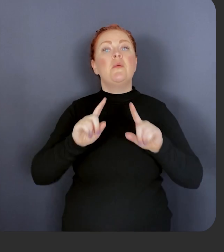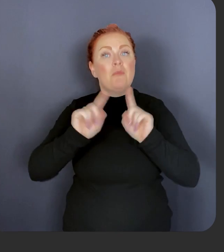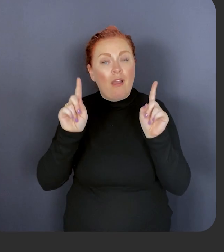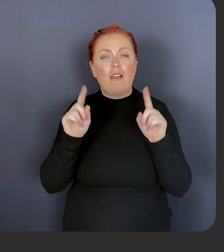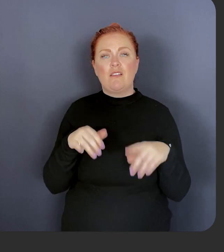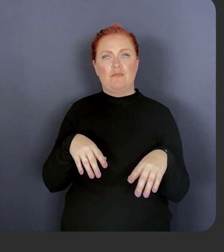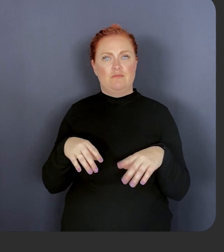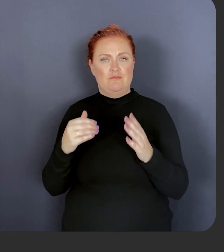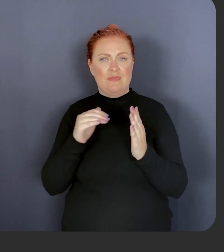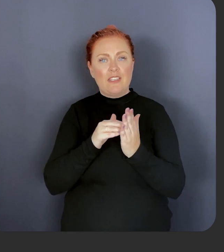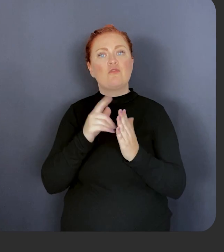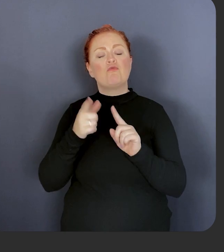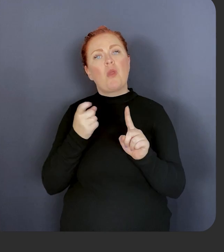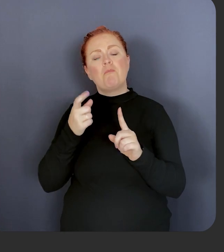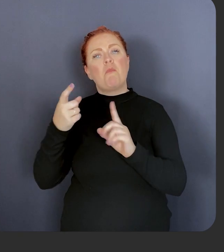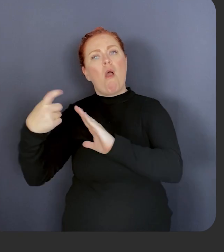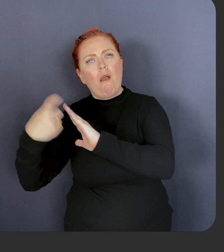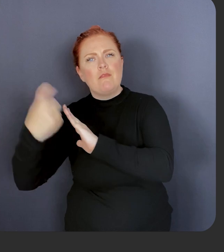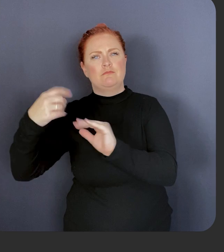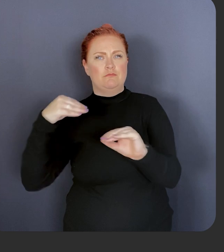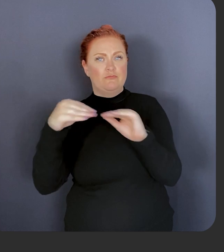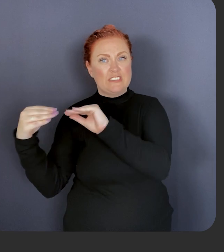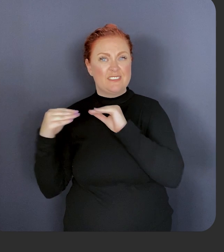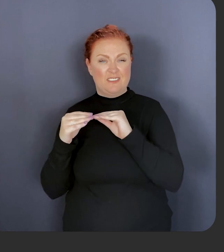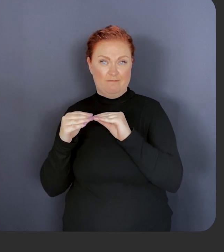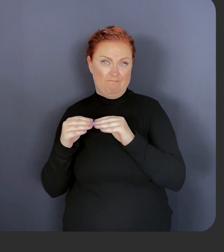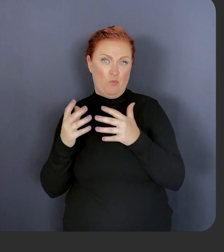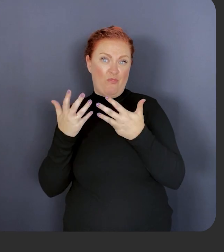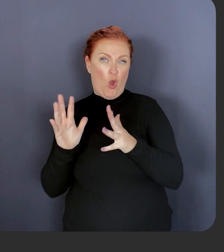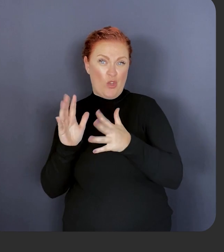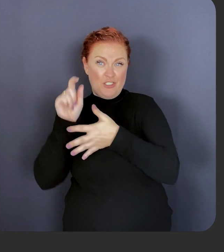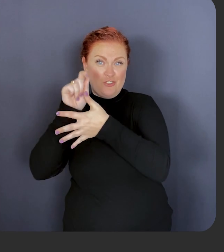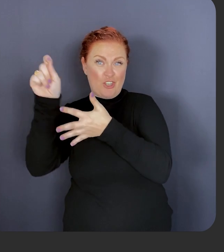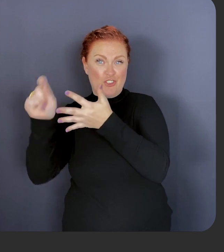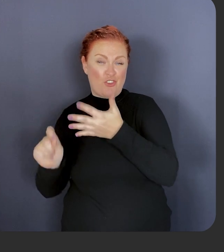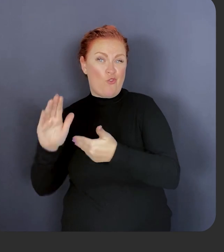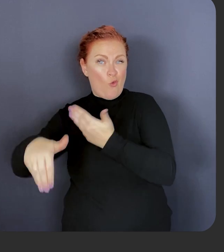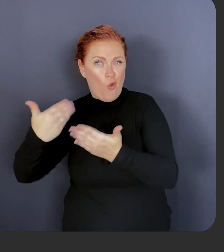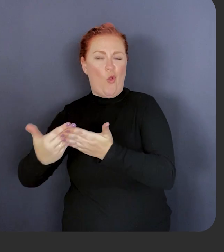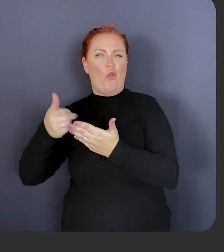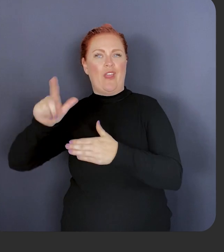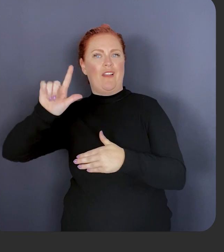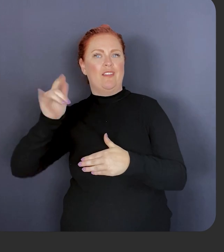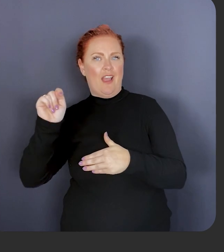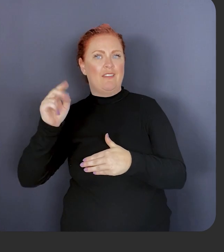But from the chance of automatable fixes, we have fixed everything that was automatably checked.